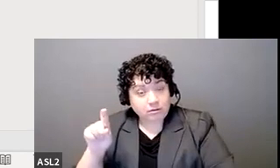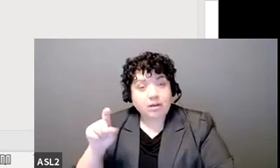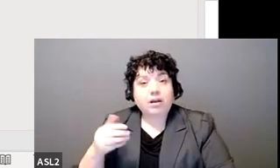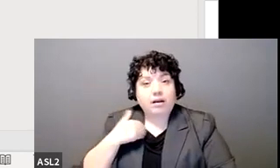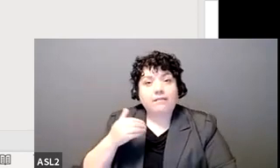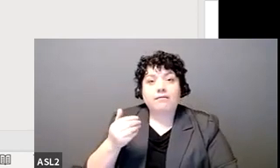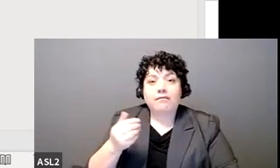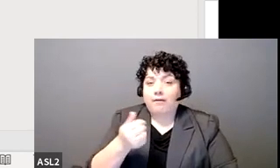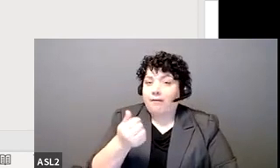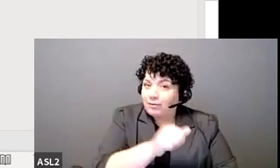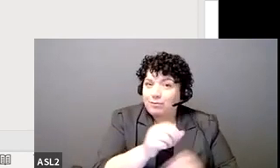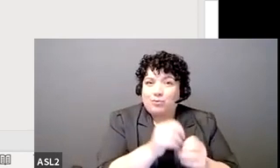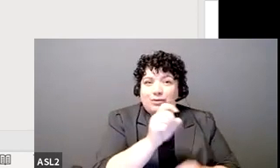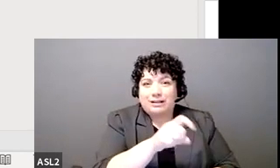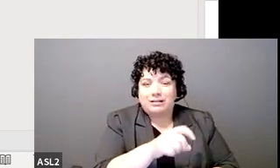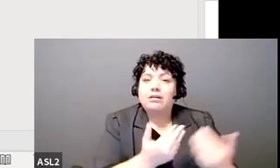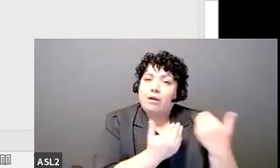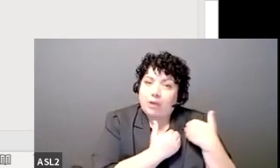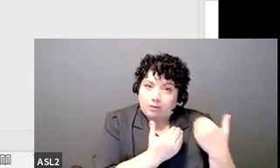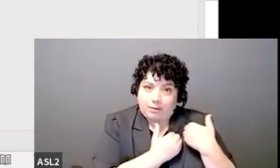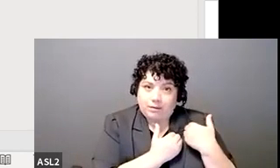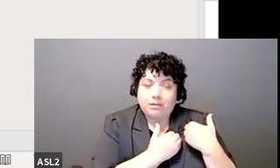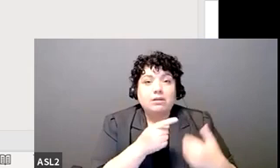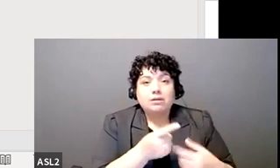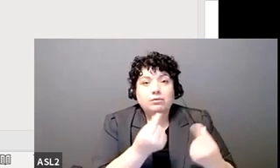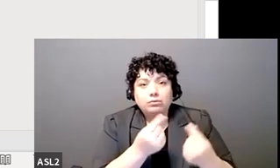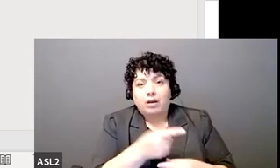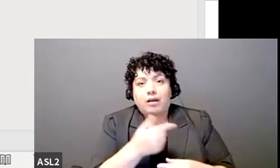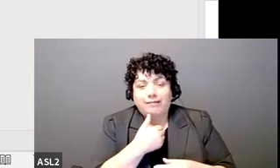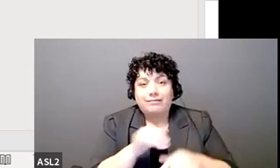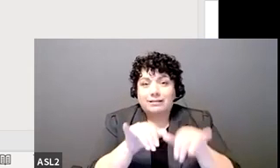this to develop accountability mechanisms to address system fragmentation so in initiatives